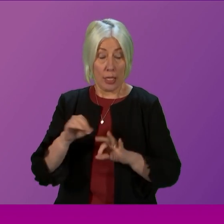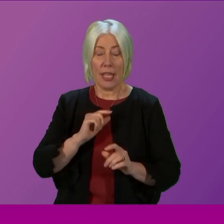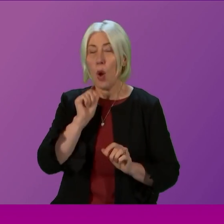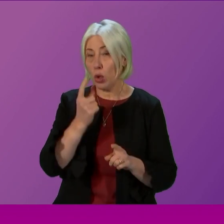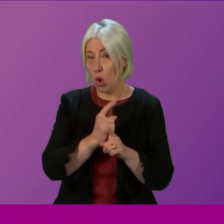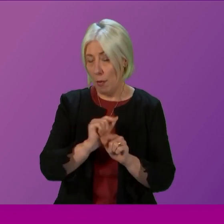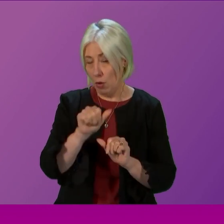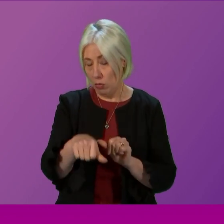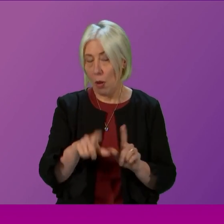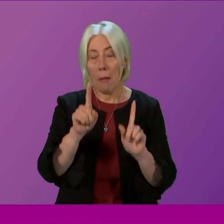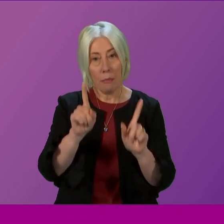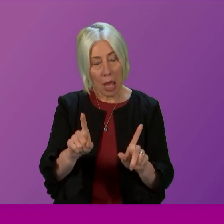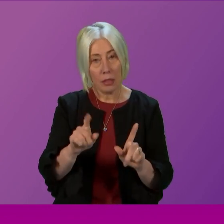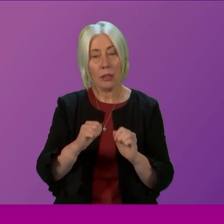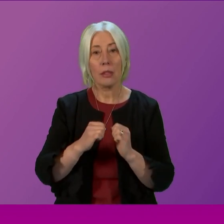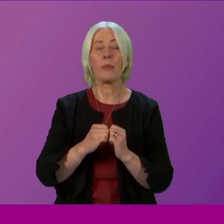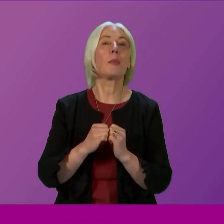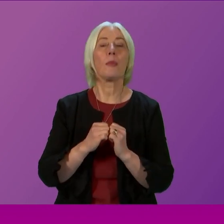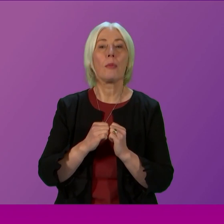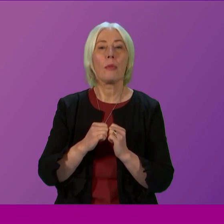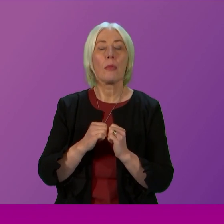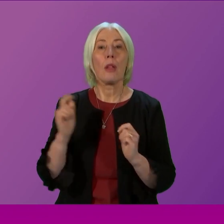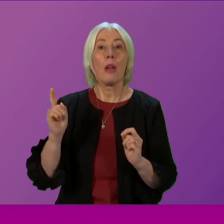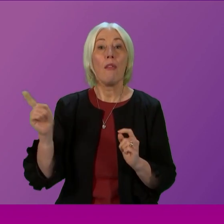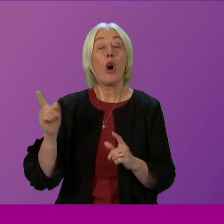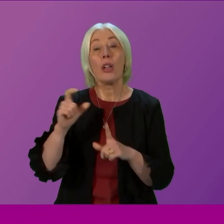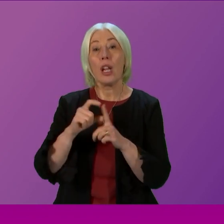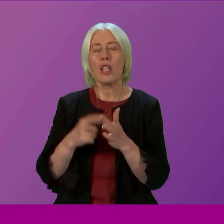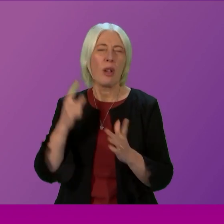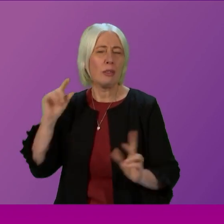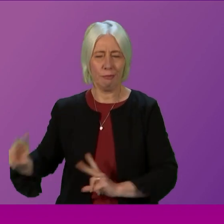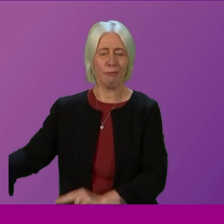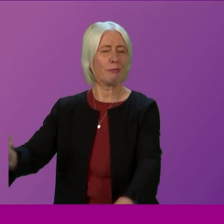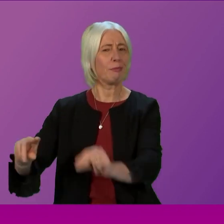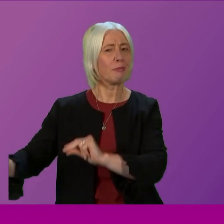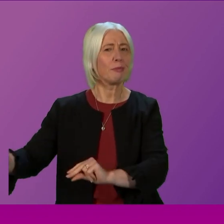Let us hear the First Minister, please.